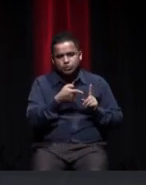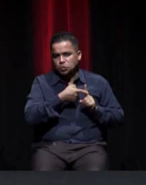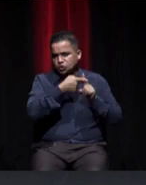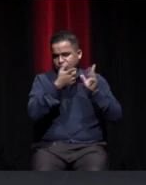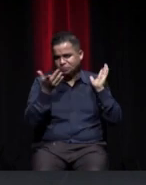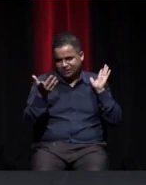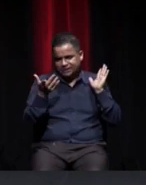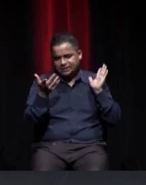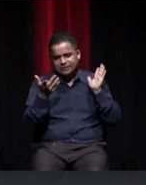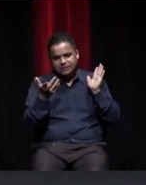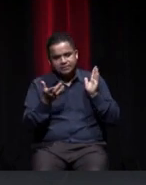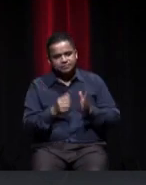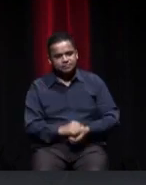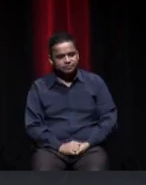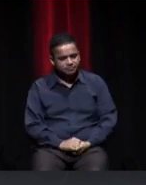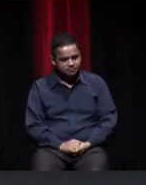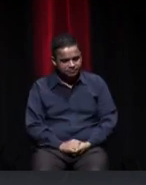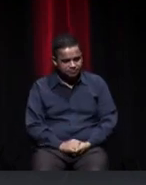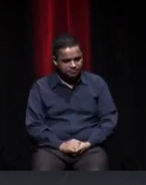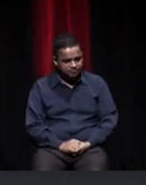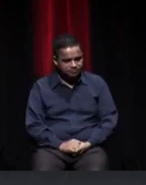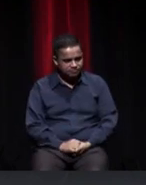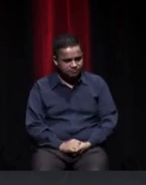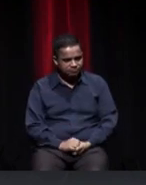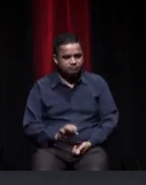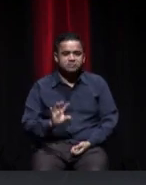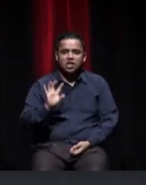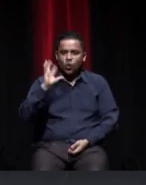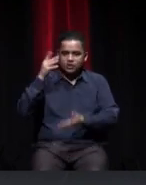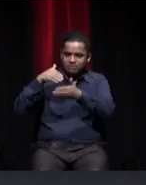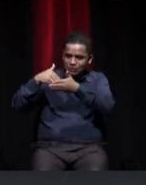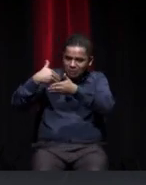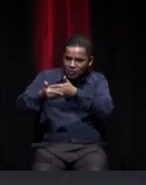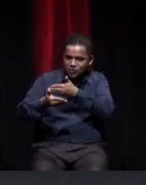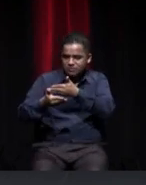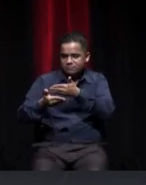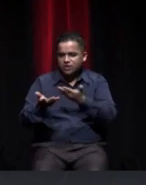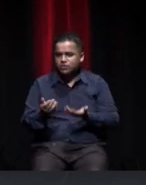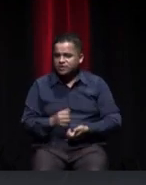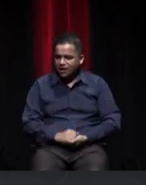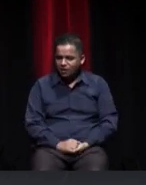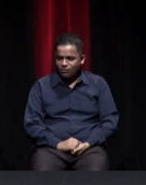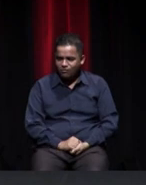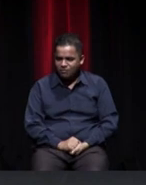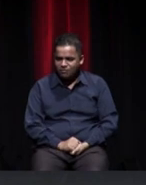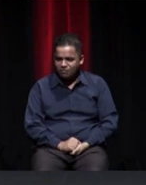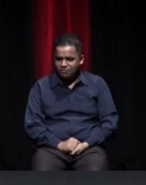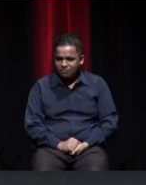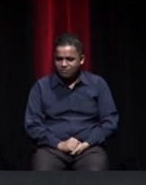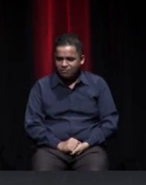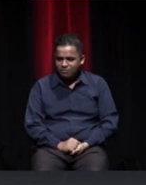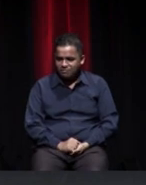in relation to that he calls the advent of the post-industrial society, which is the translated title of his book in Brazil.